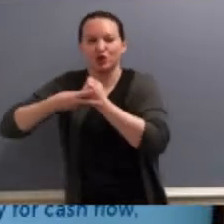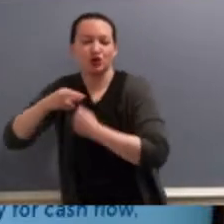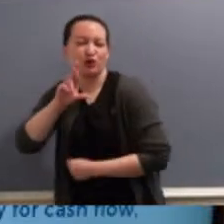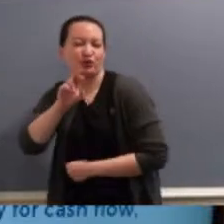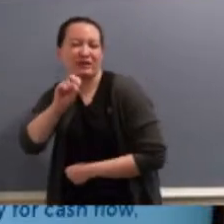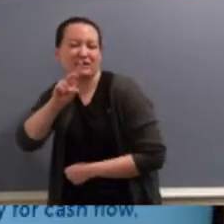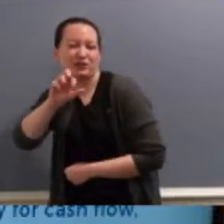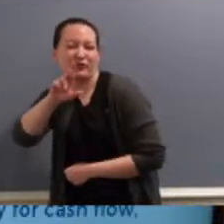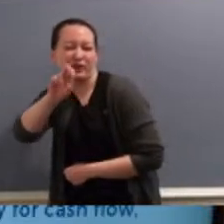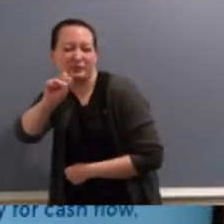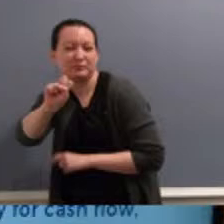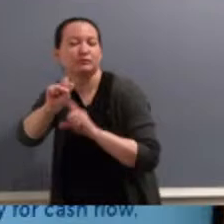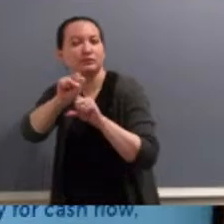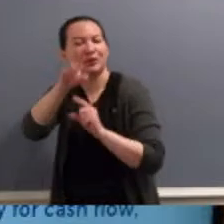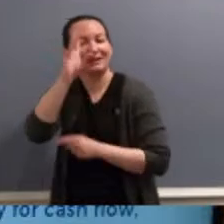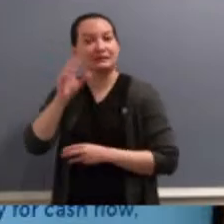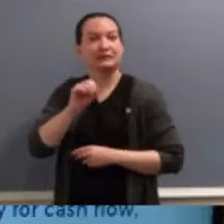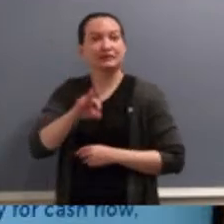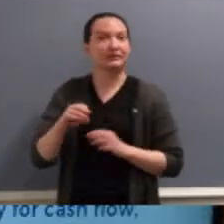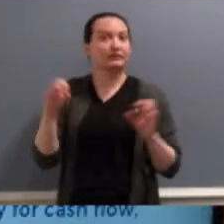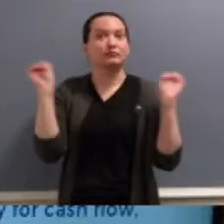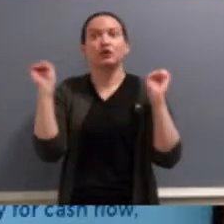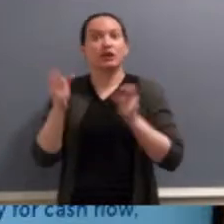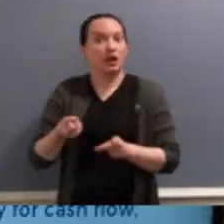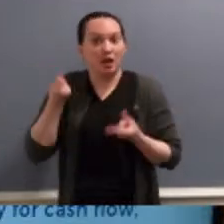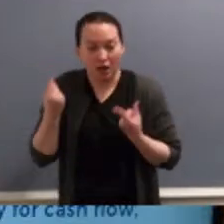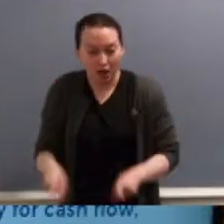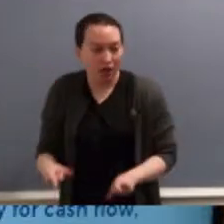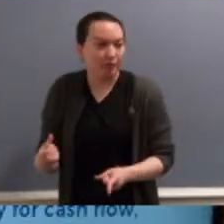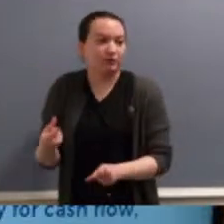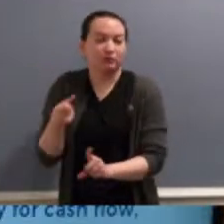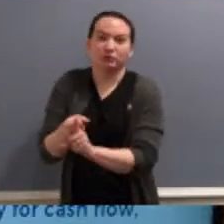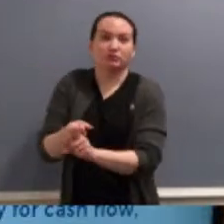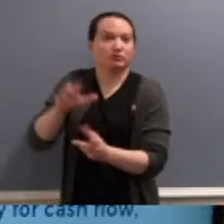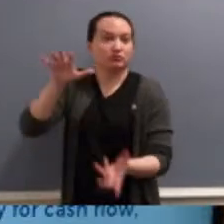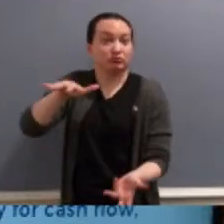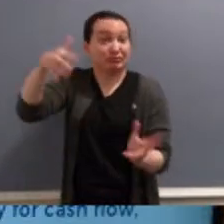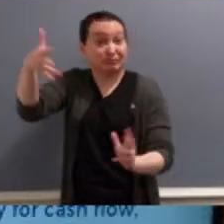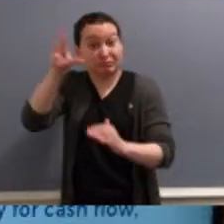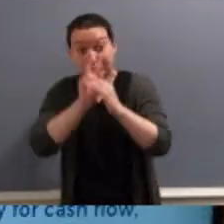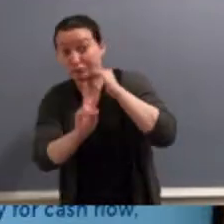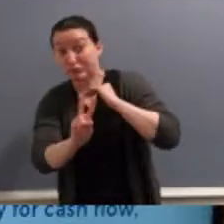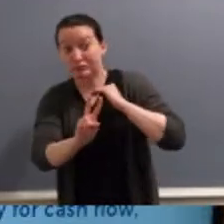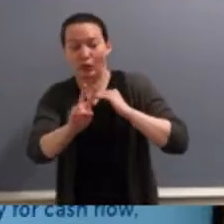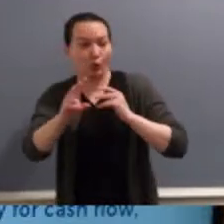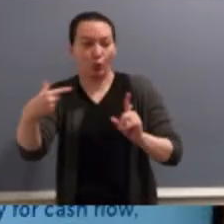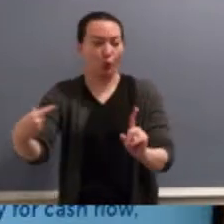sort of our fallback account that we have in case things don't go the way we expect them to